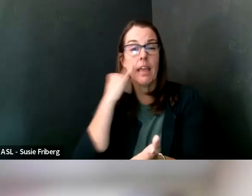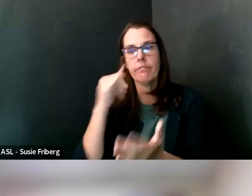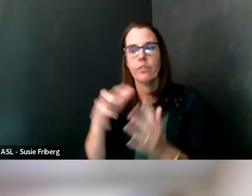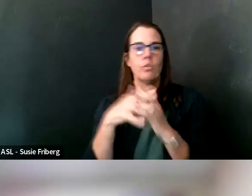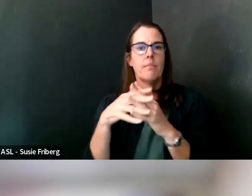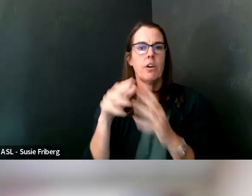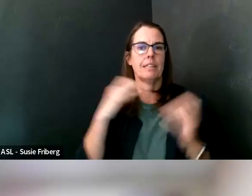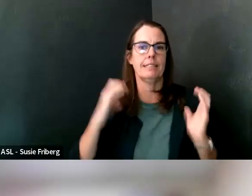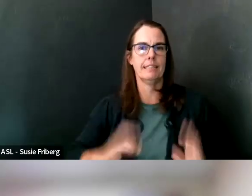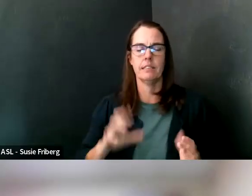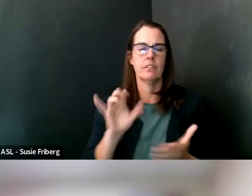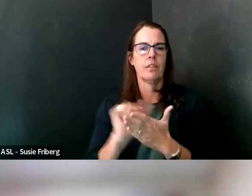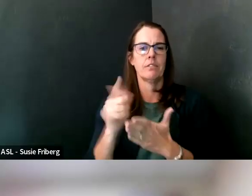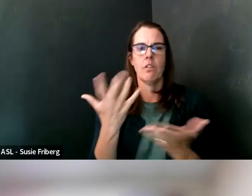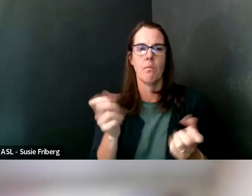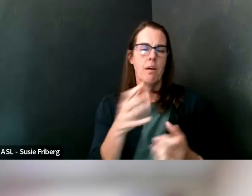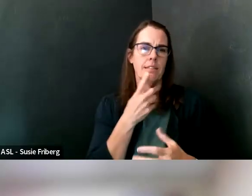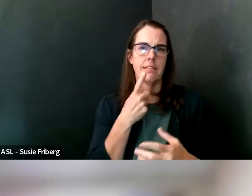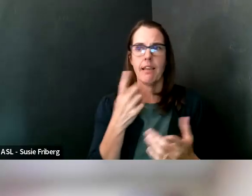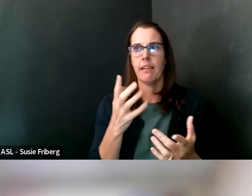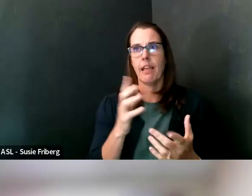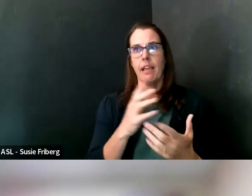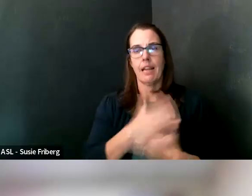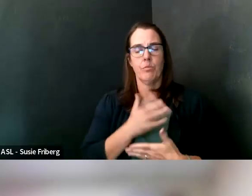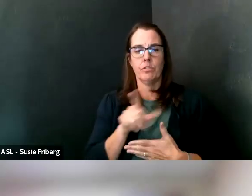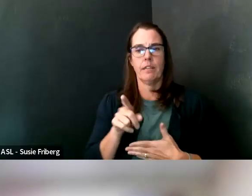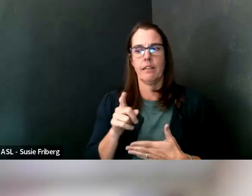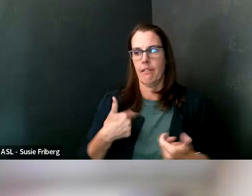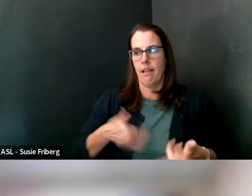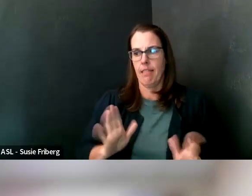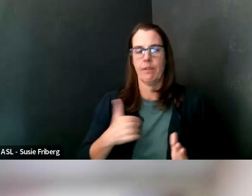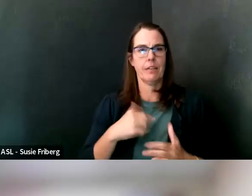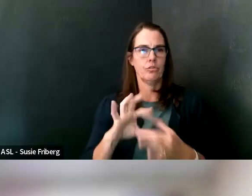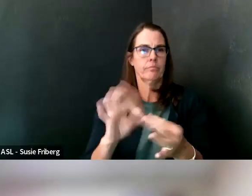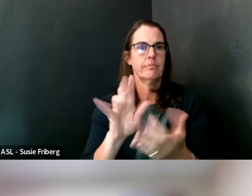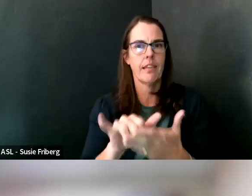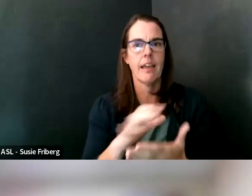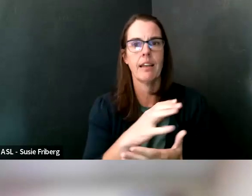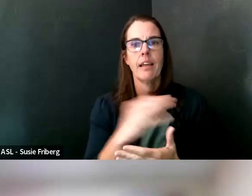say and I appreciate the fact that um you let me say this um and I follow um Senator Widen and